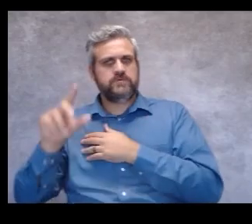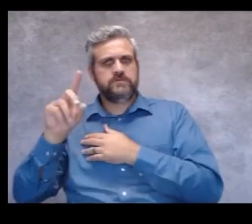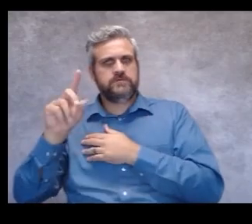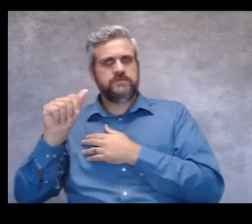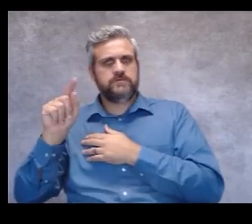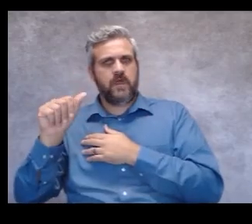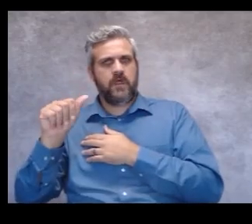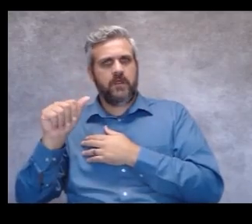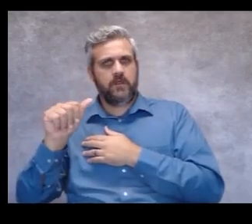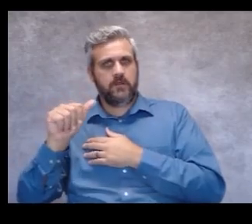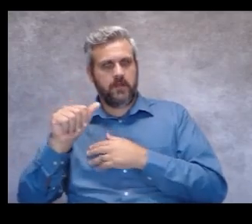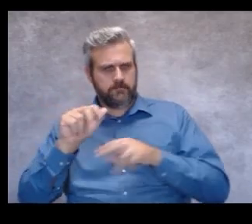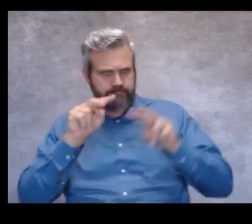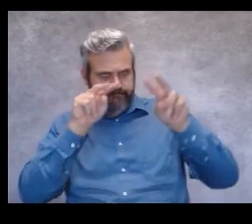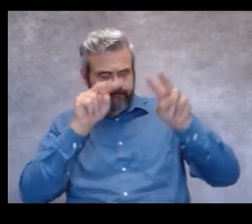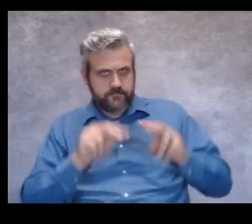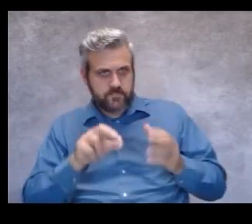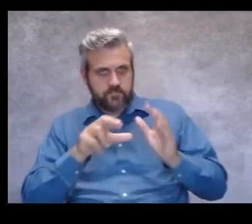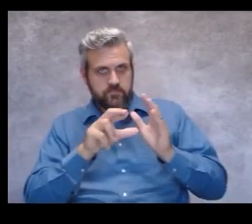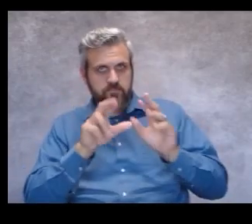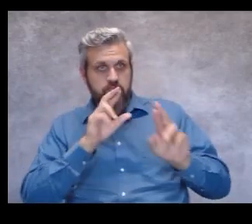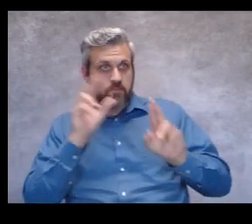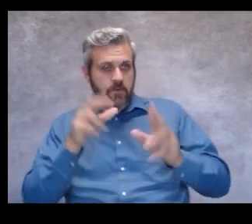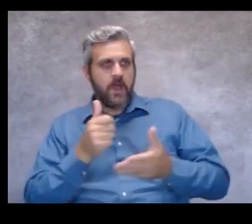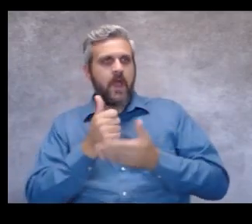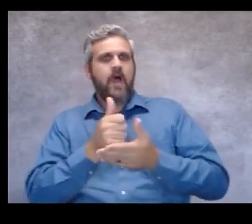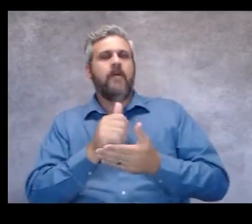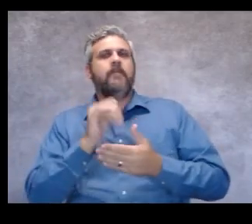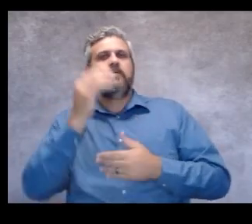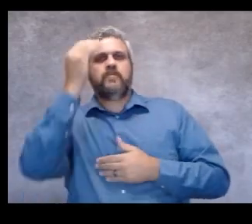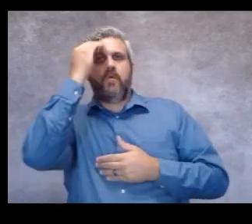Reviewing this report can help you look at equal access to the program